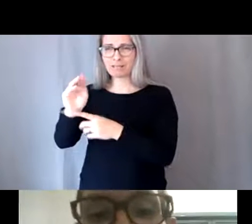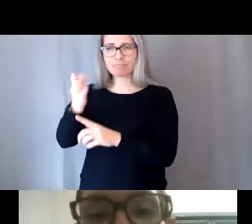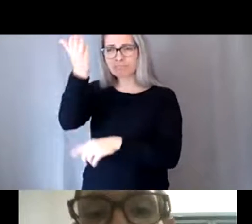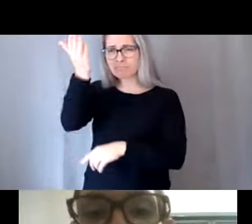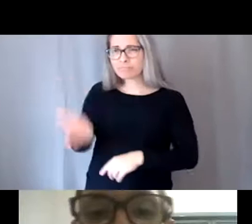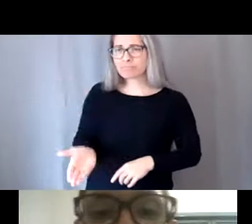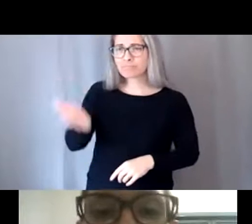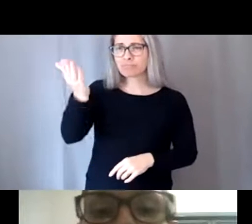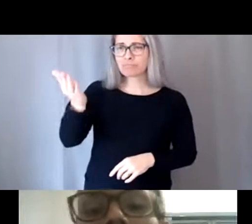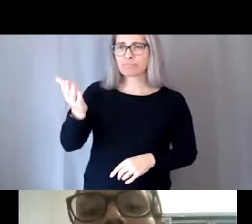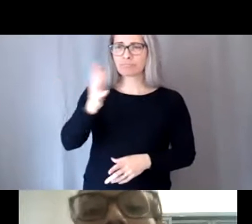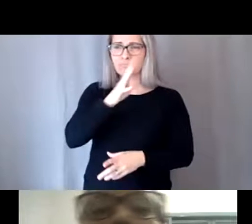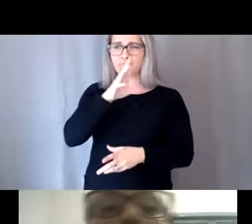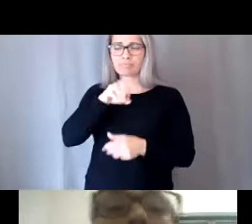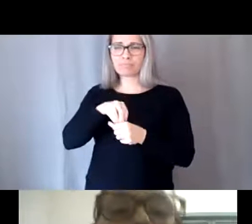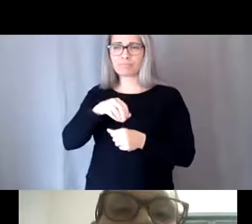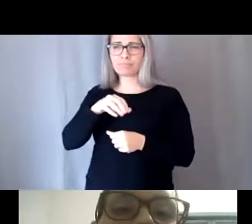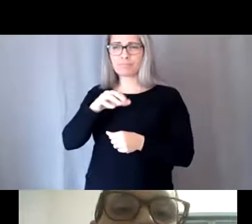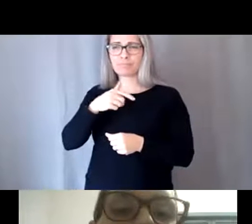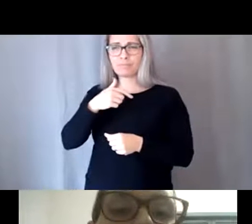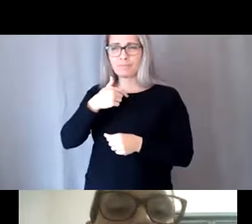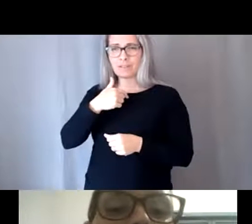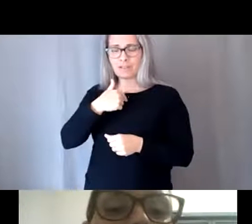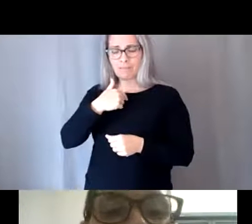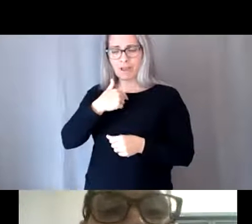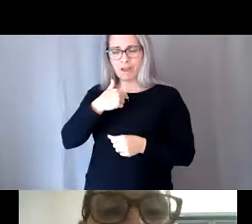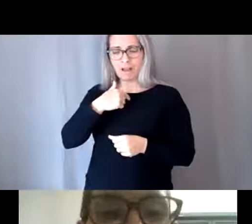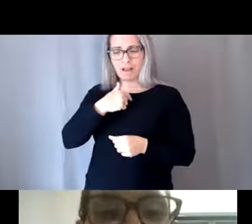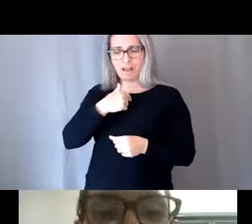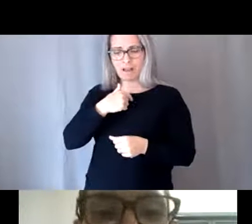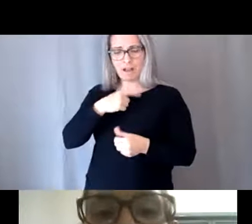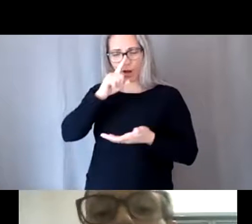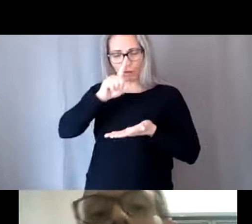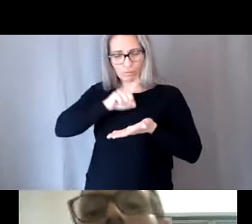of the questions I went into during my doctoral research